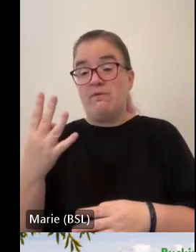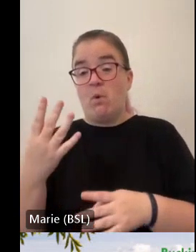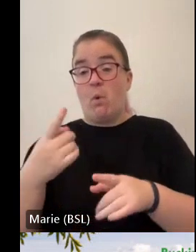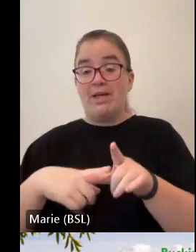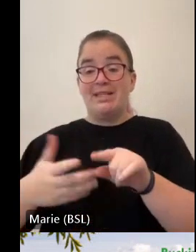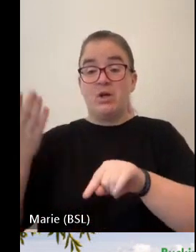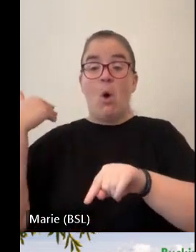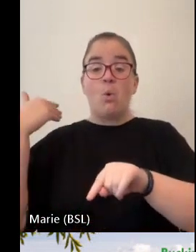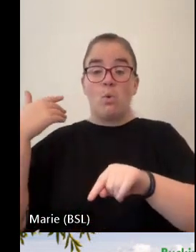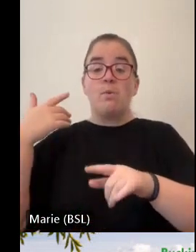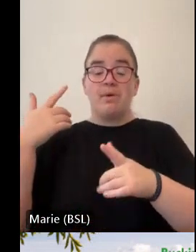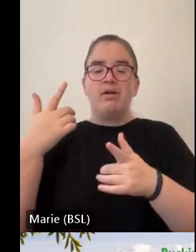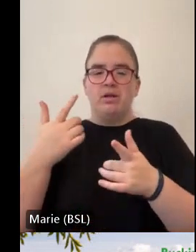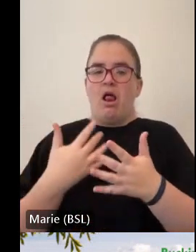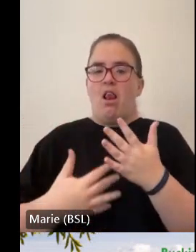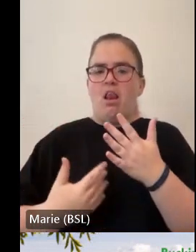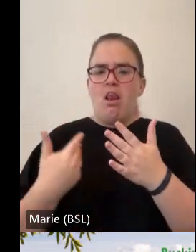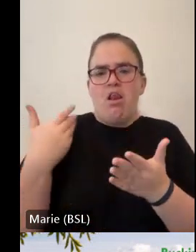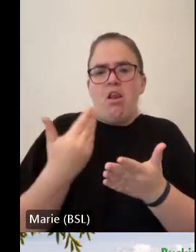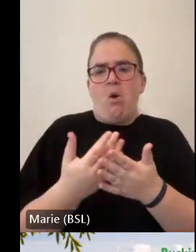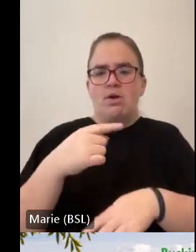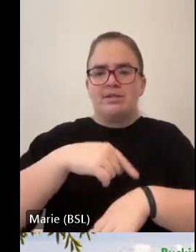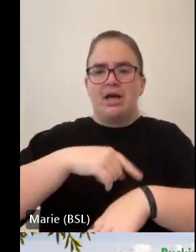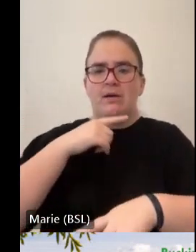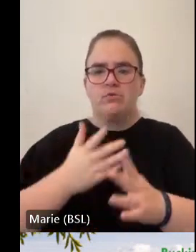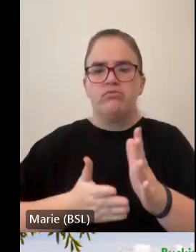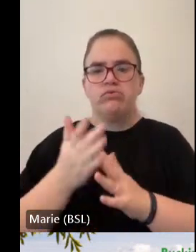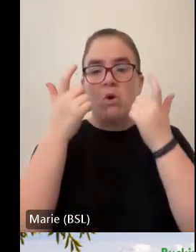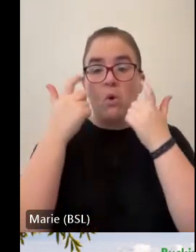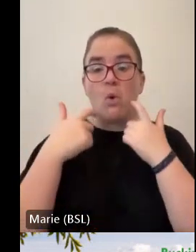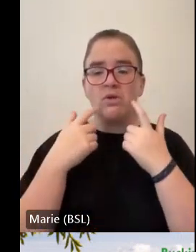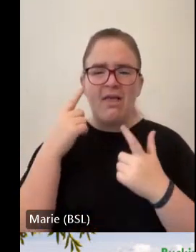Obviously it takes a while to get to court and I think it went